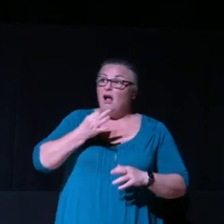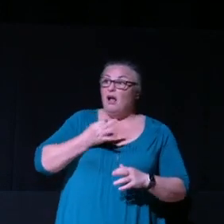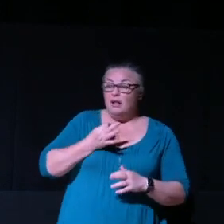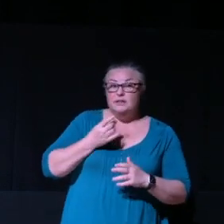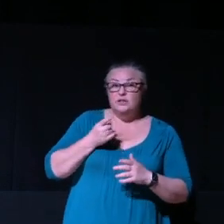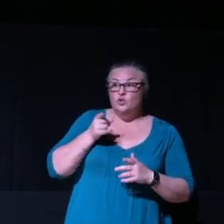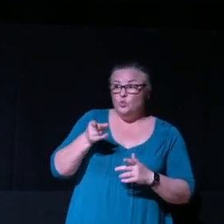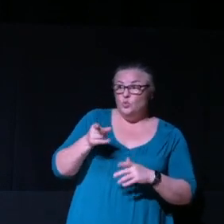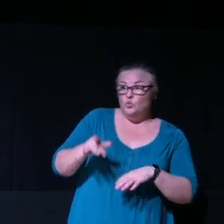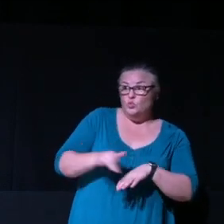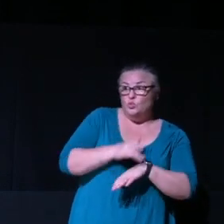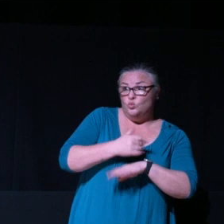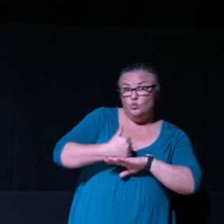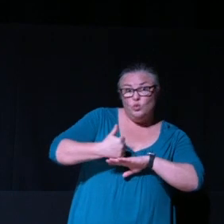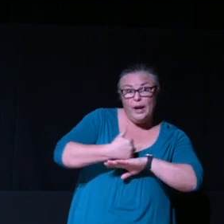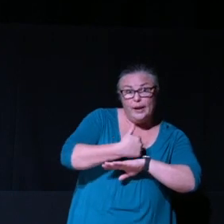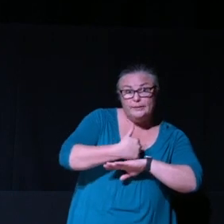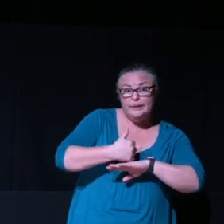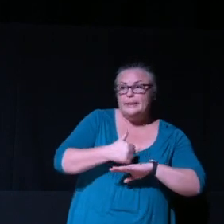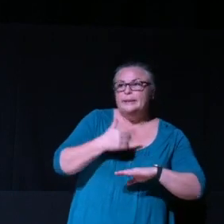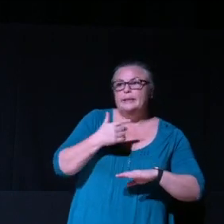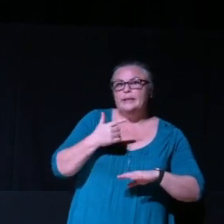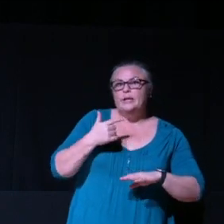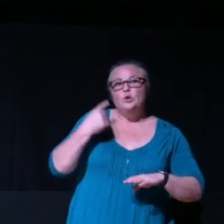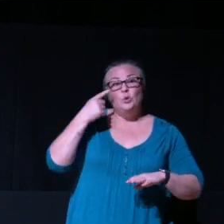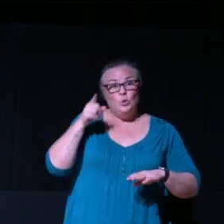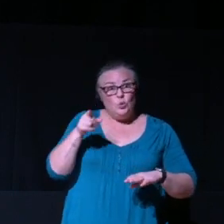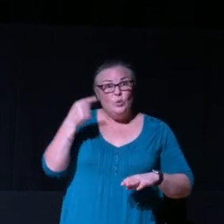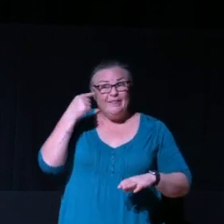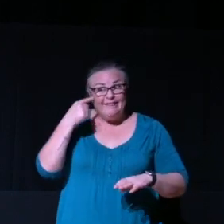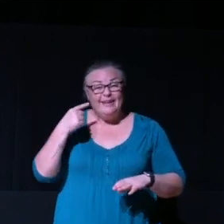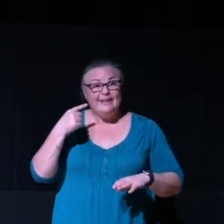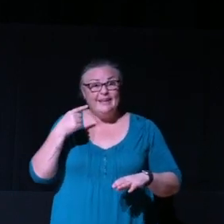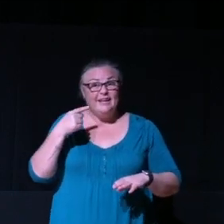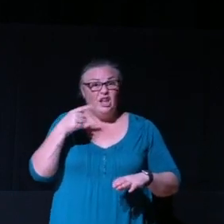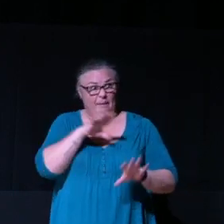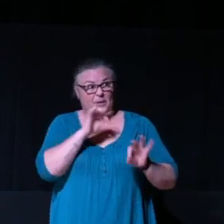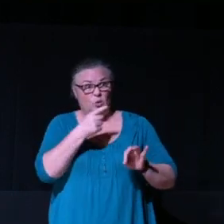because a producer is kind of ticking a box? I've been told that explicitly. I've been told, hey,